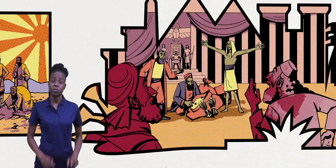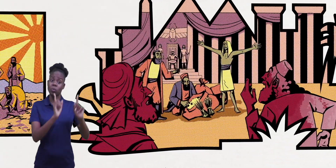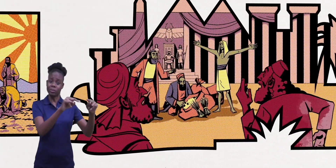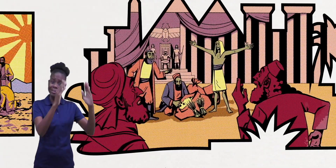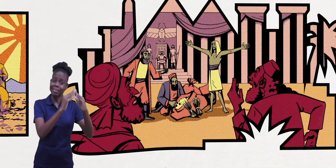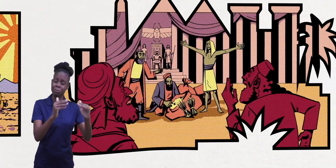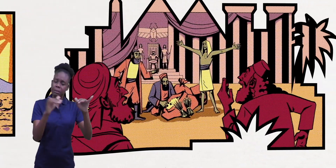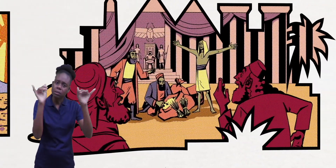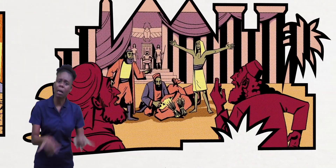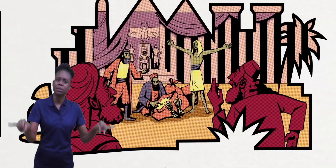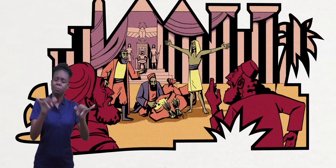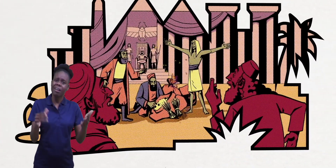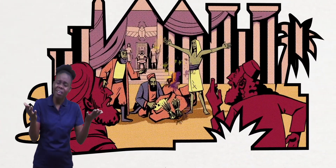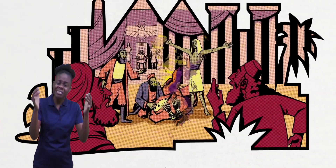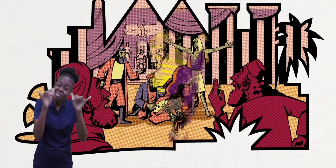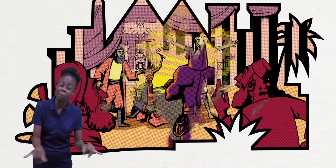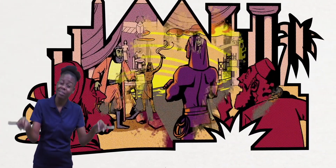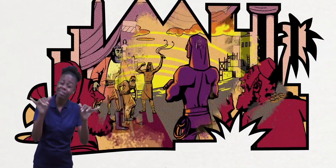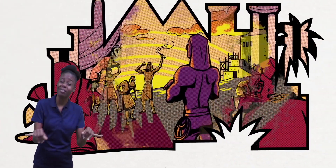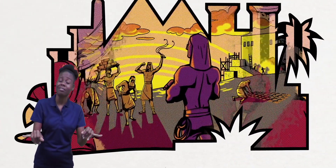Jon: Down in Egypt. Uh-oh.